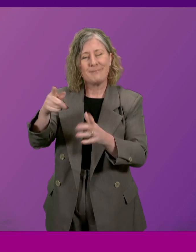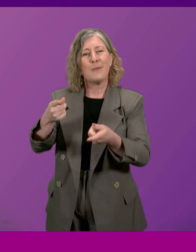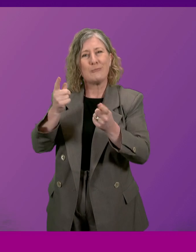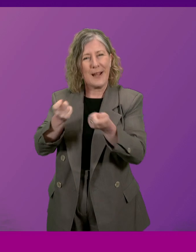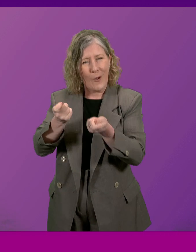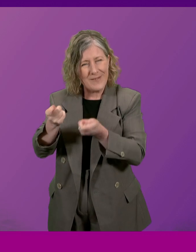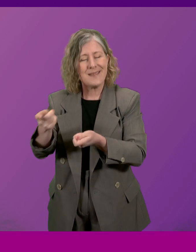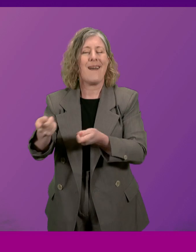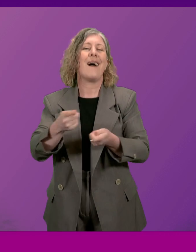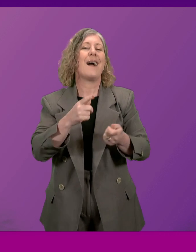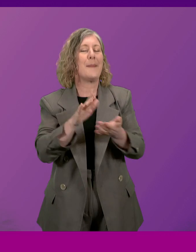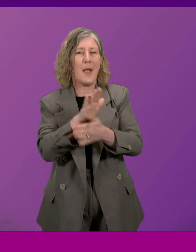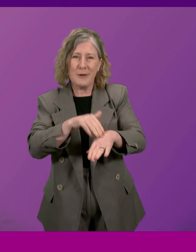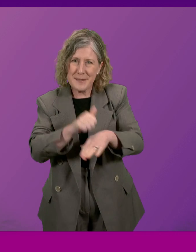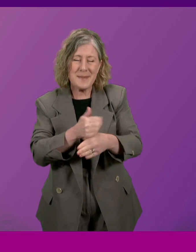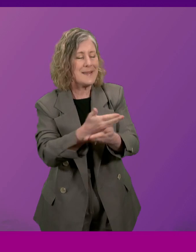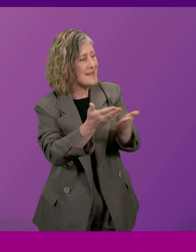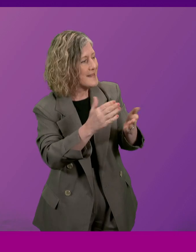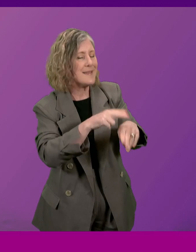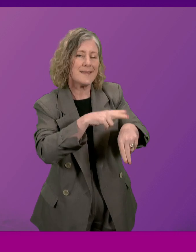and to parliamentary staff for a happy Christmas. I express my appreciation